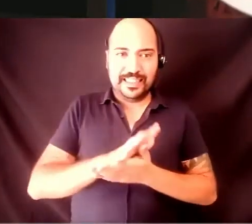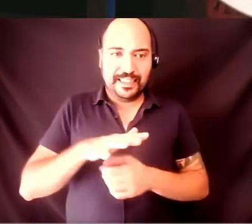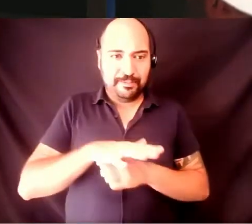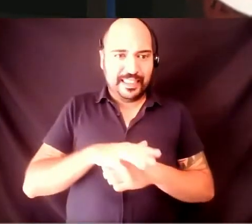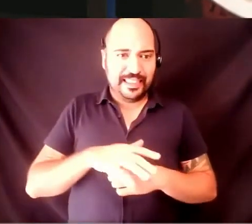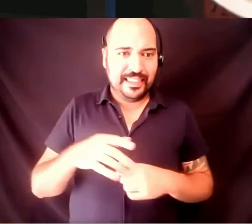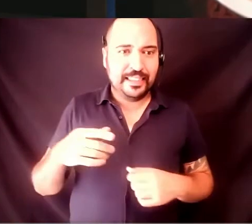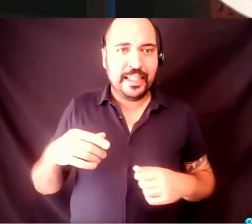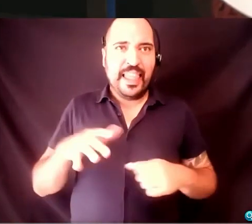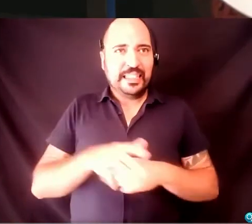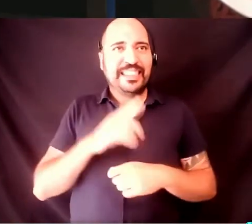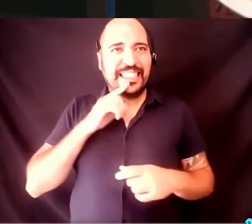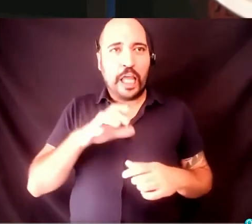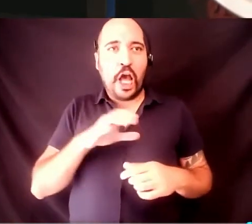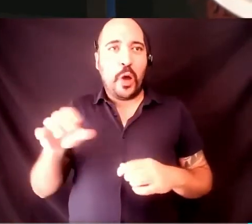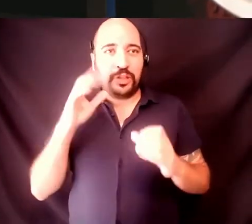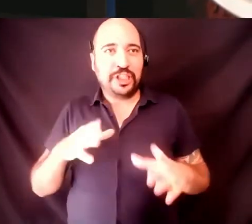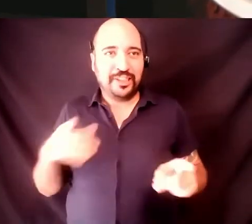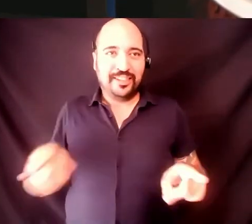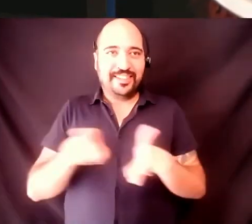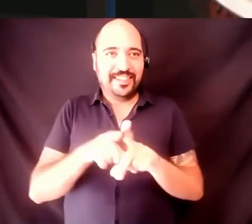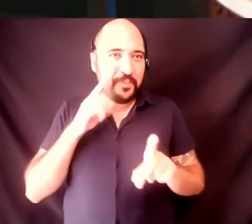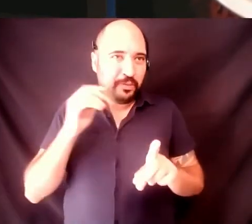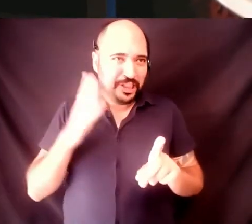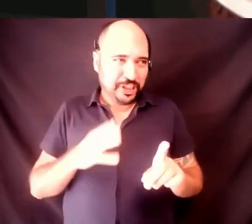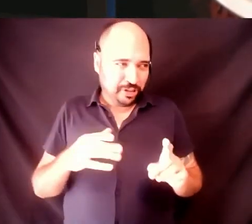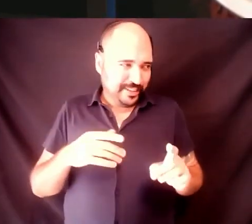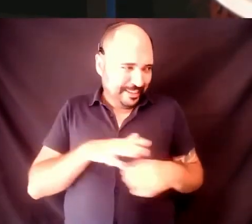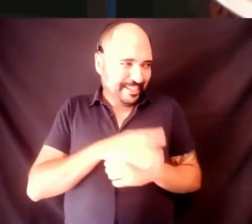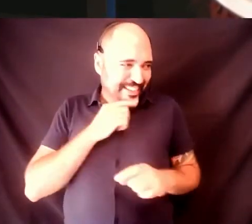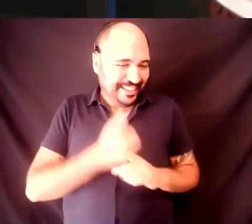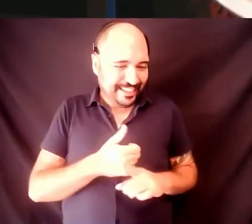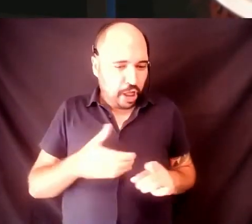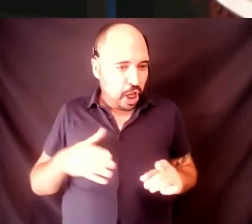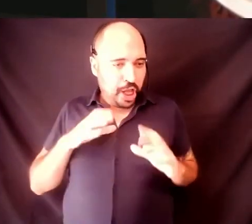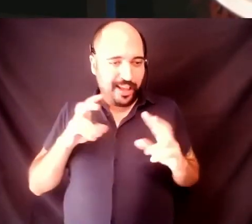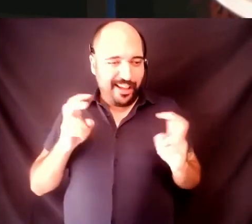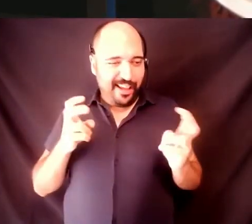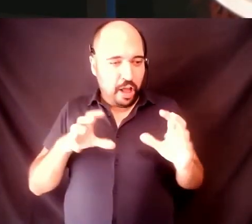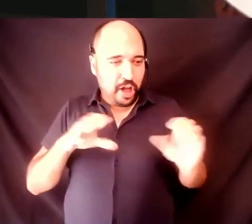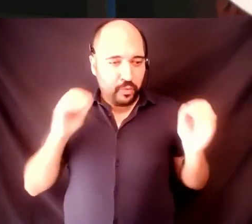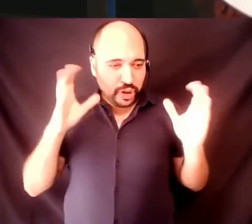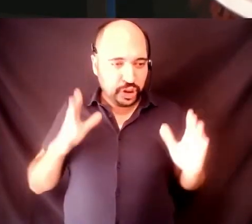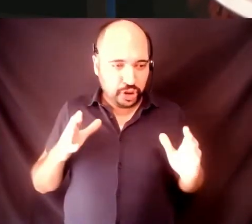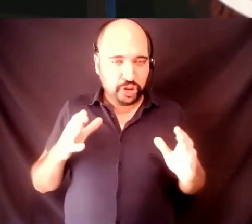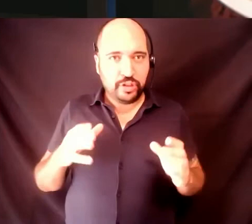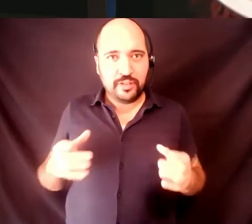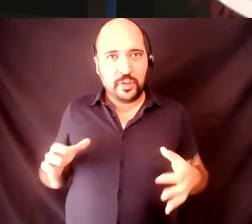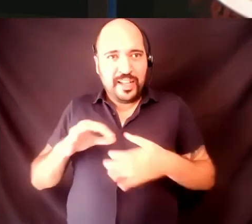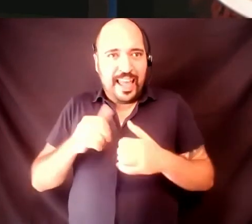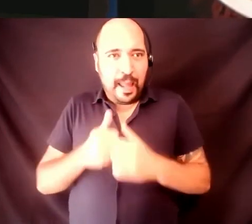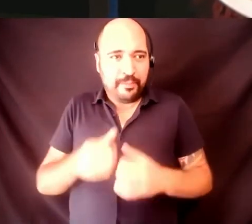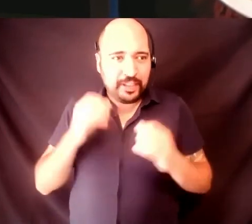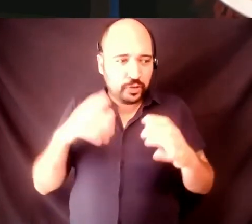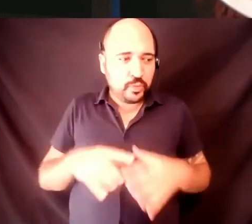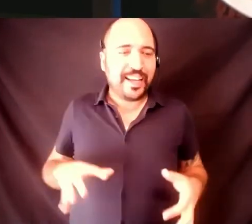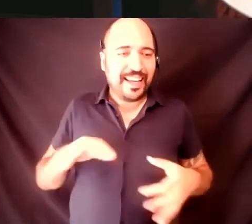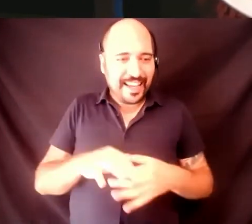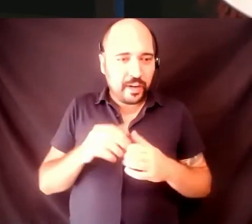I think this space lends so many opportunities for the teacher to kind of delve in and connect with students. In my work, I think it's super important -- we talk